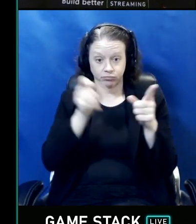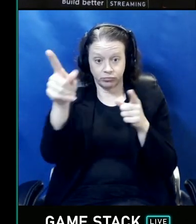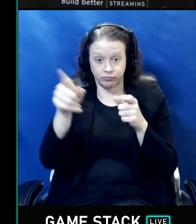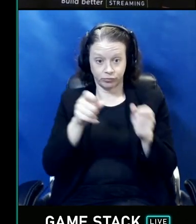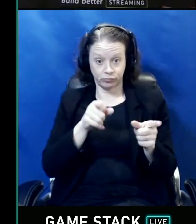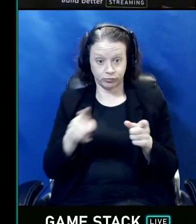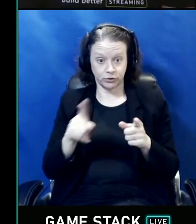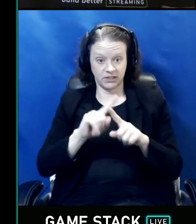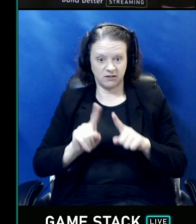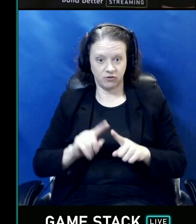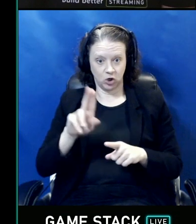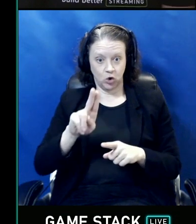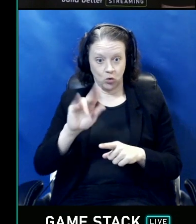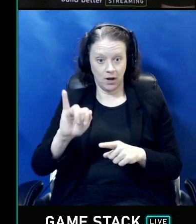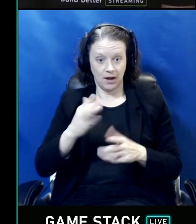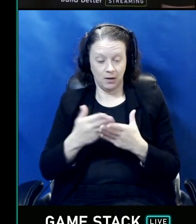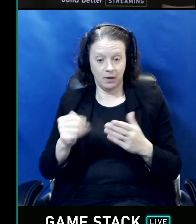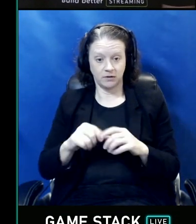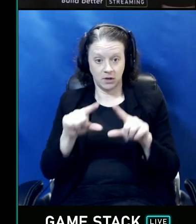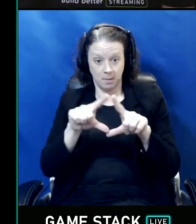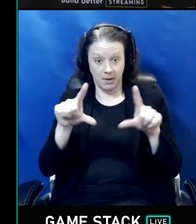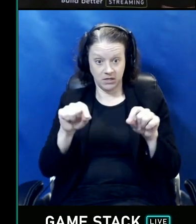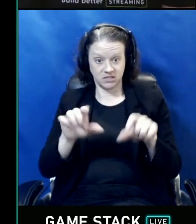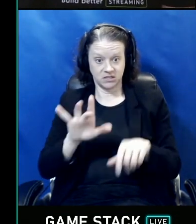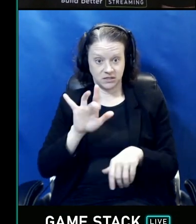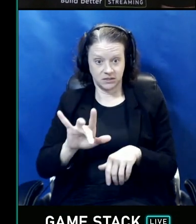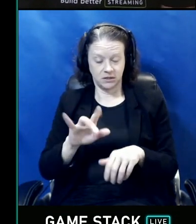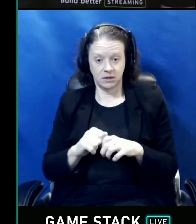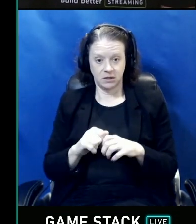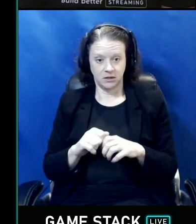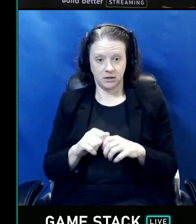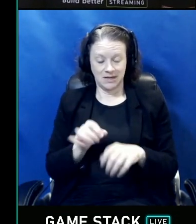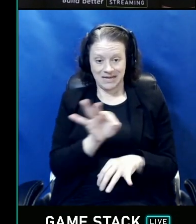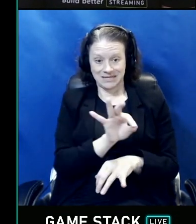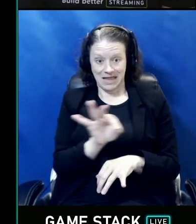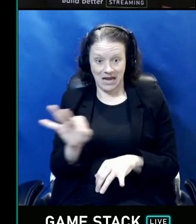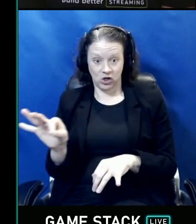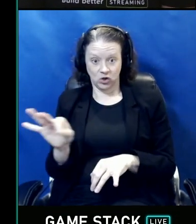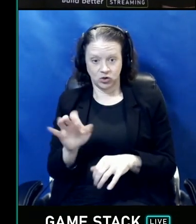Buttons are tappable. Sliders can be grabbed and dragged around.